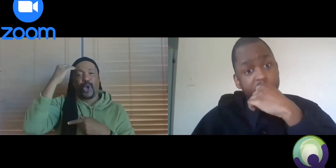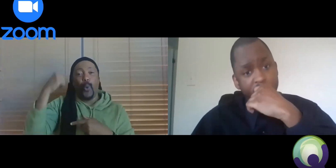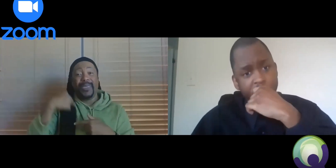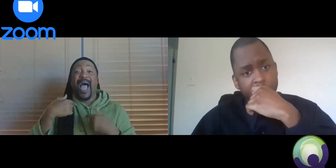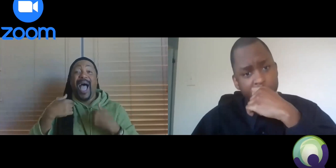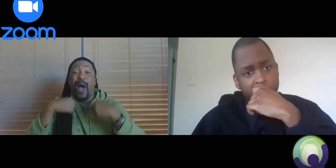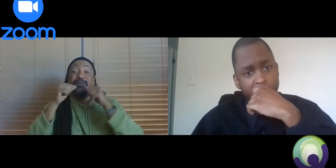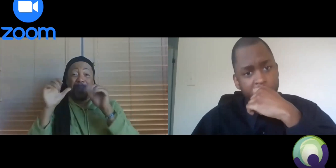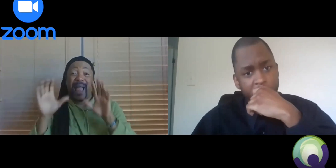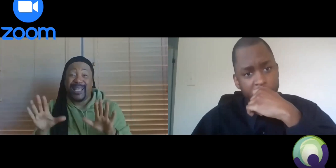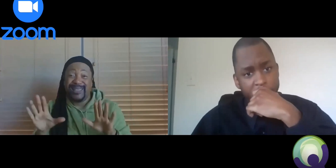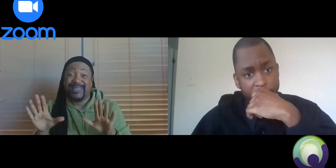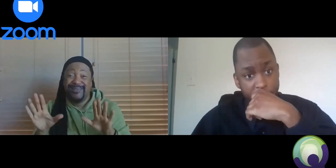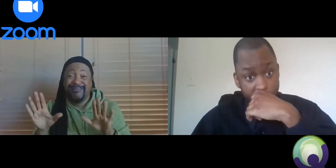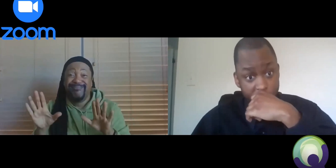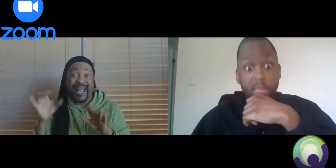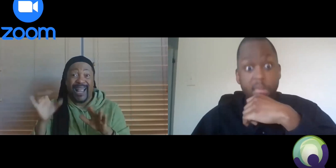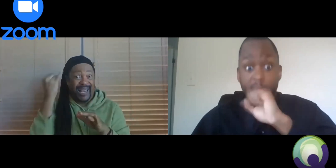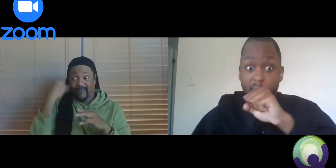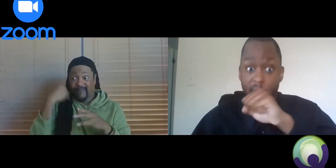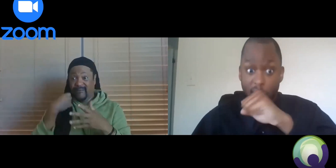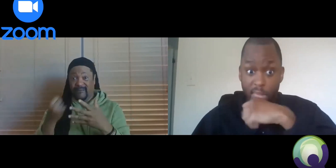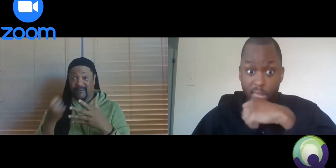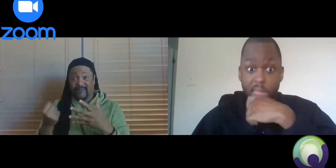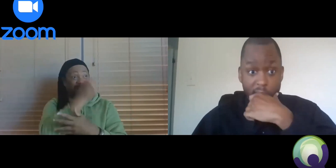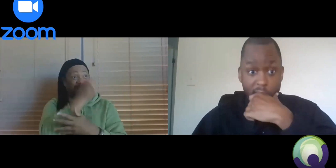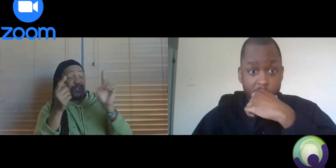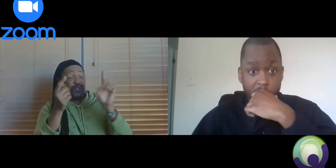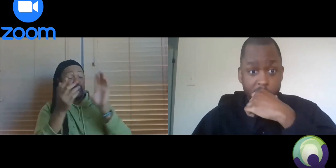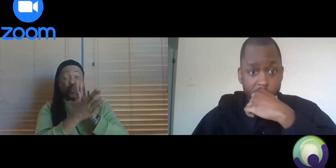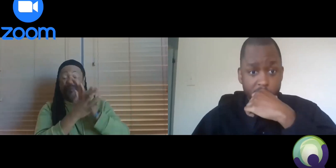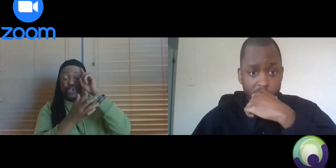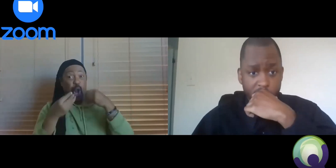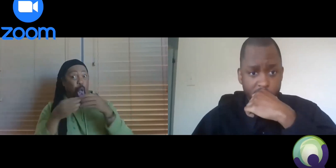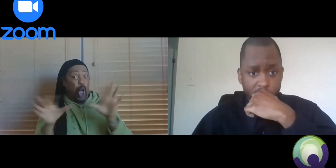we went all the way through together. They all knew me, I was blessed because if I had been